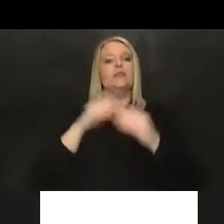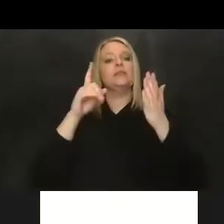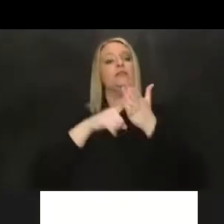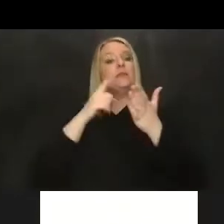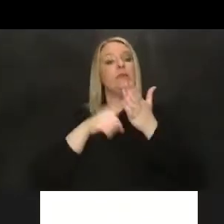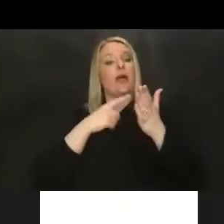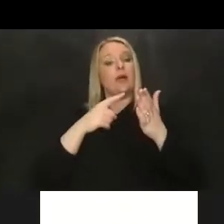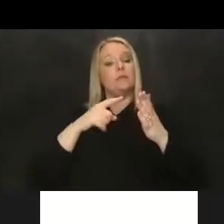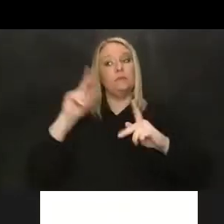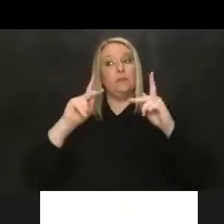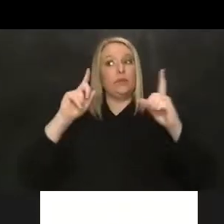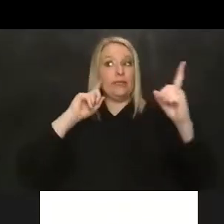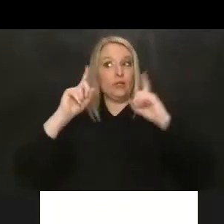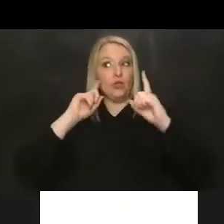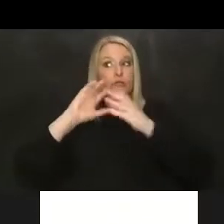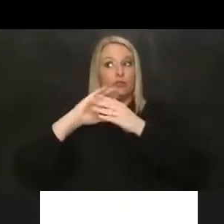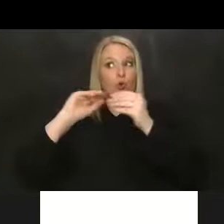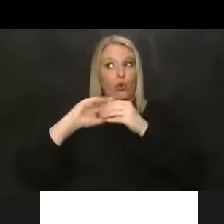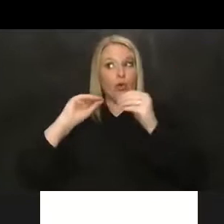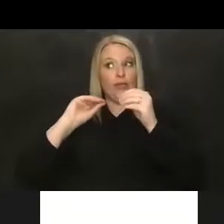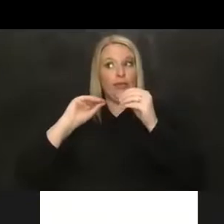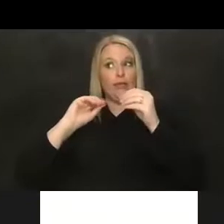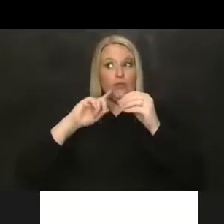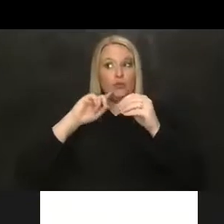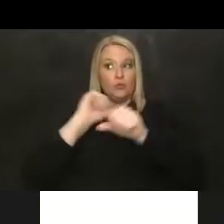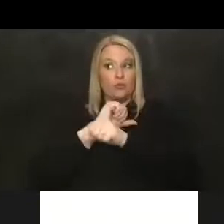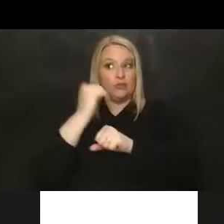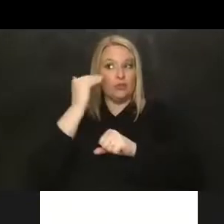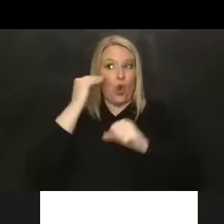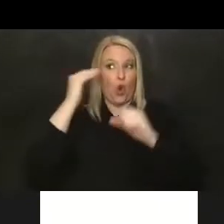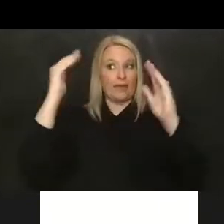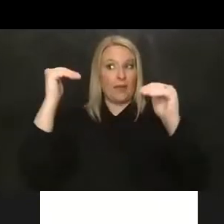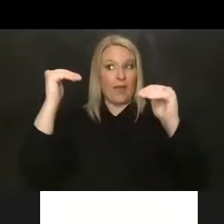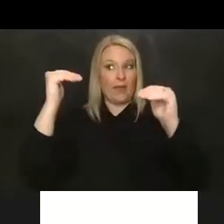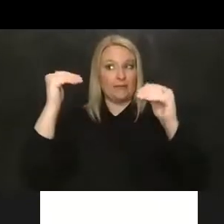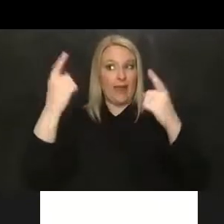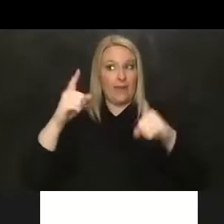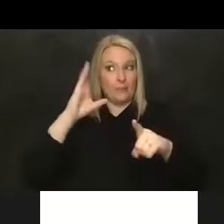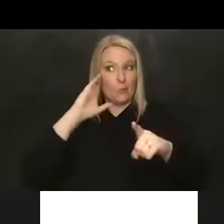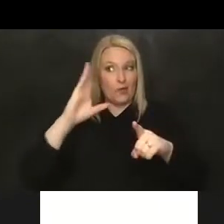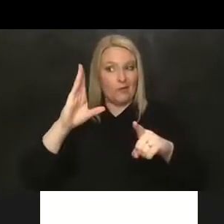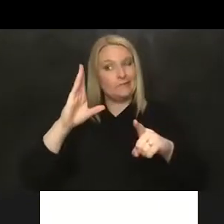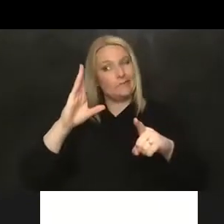hear the story, I'm not sure they know what to expect when they hear your writing or they see